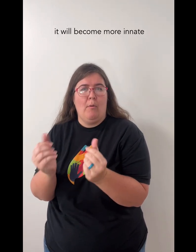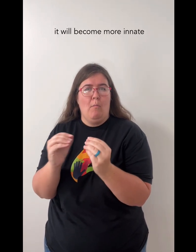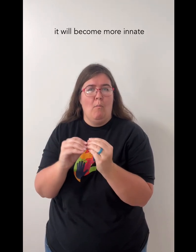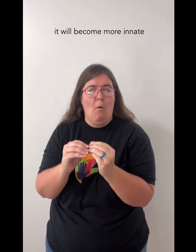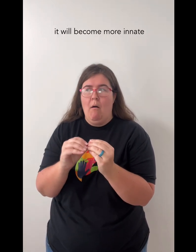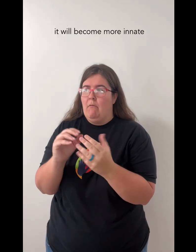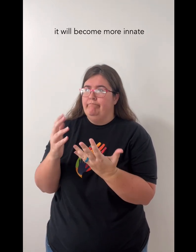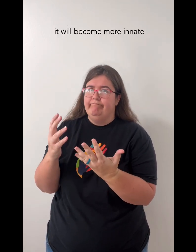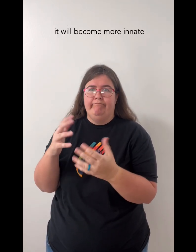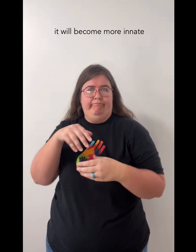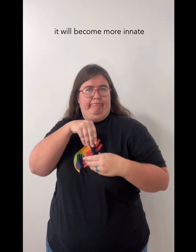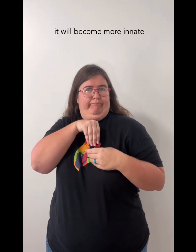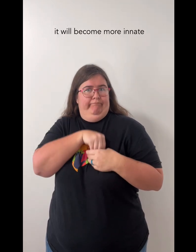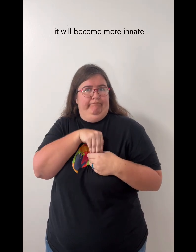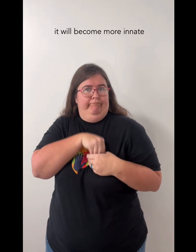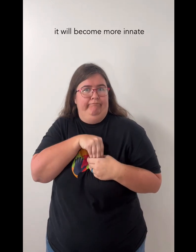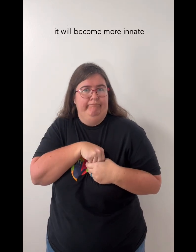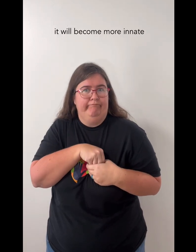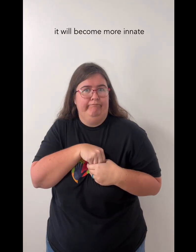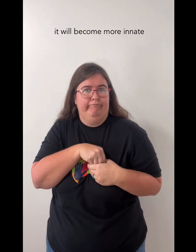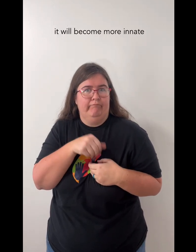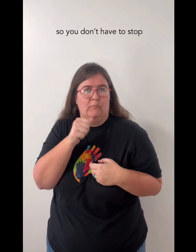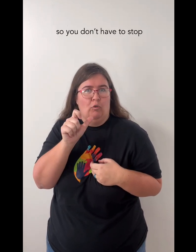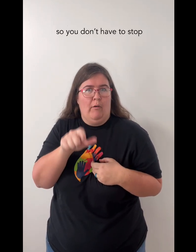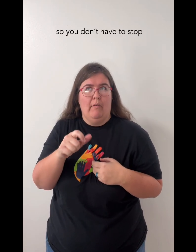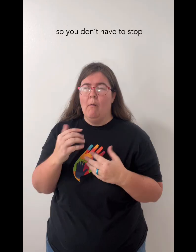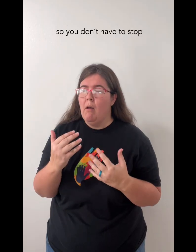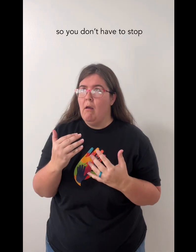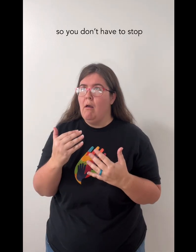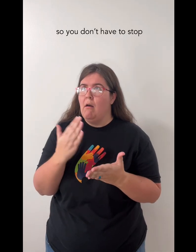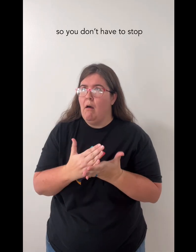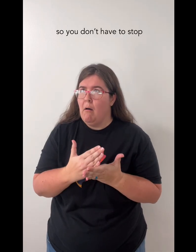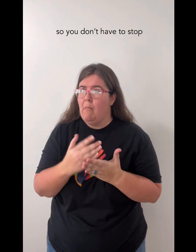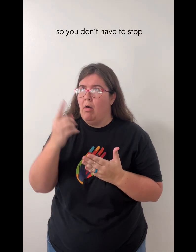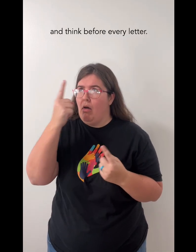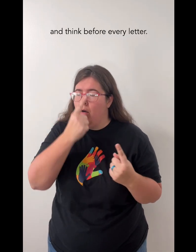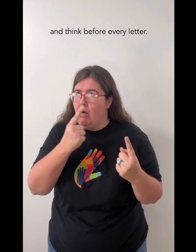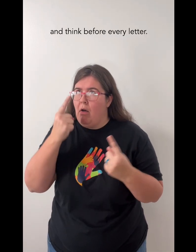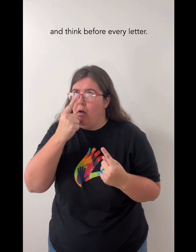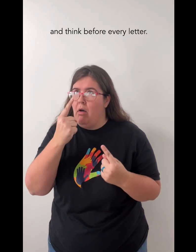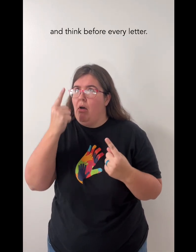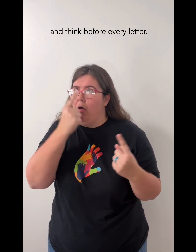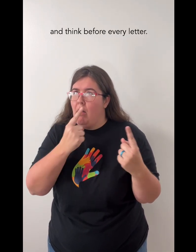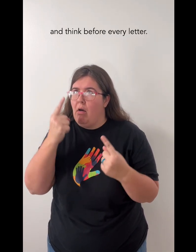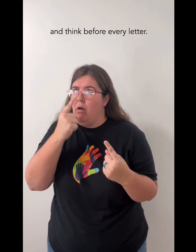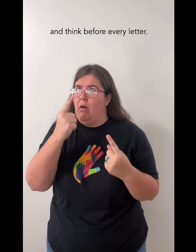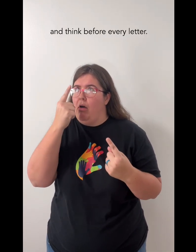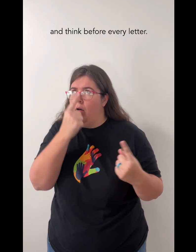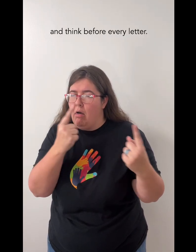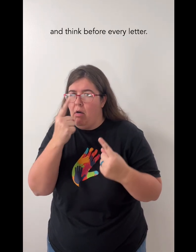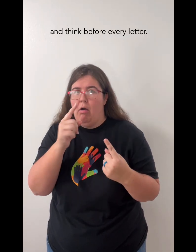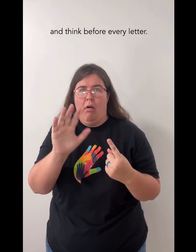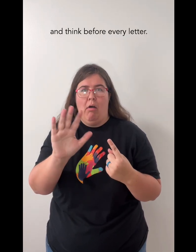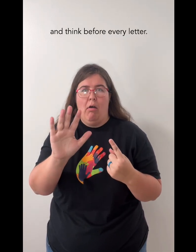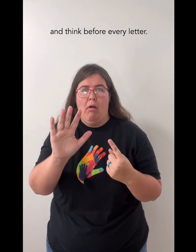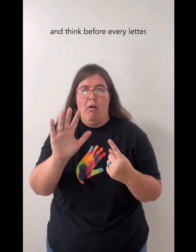it will become more innate so you don't have to stop and think before every letter.